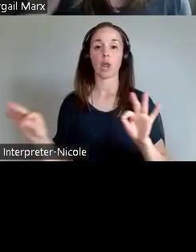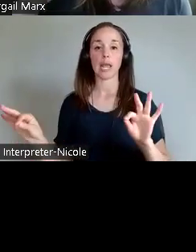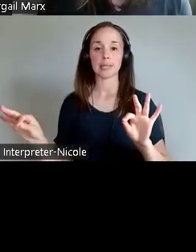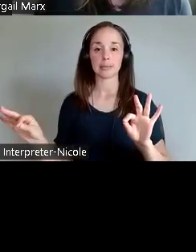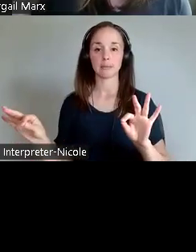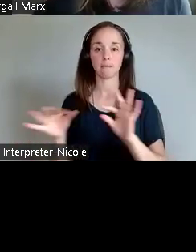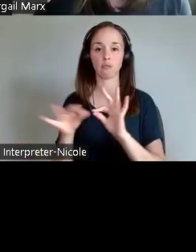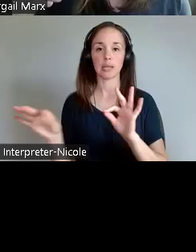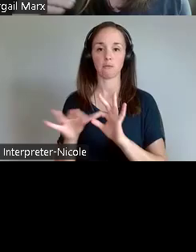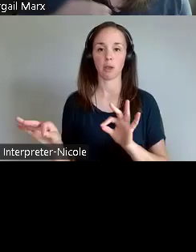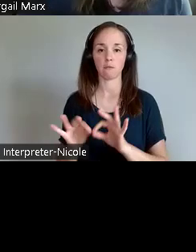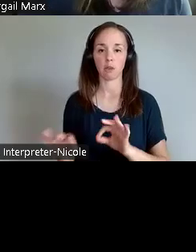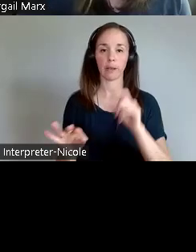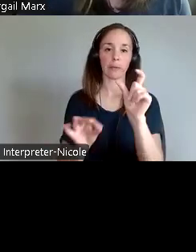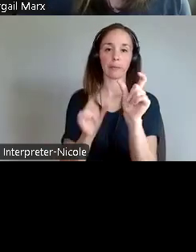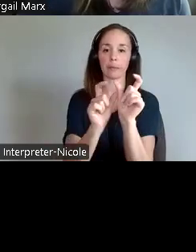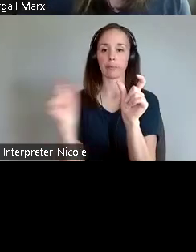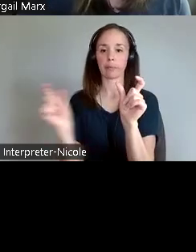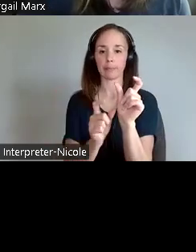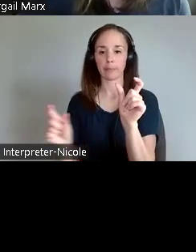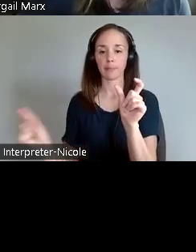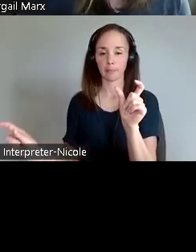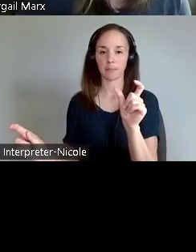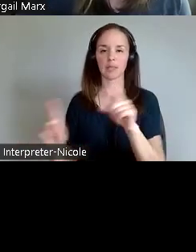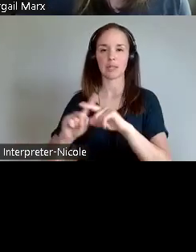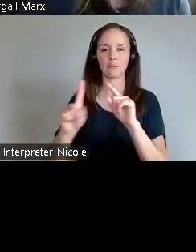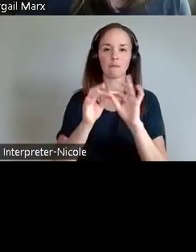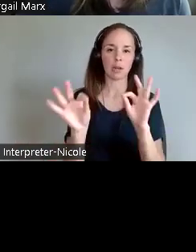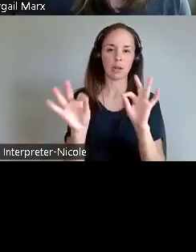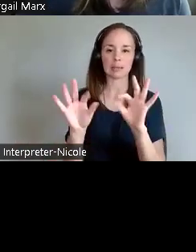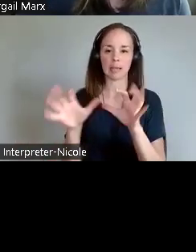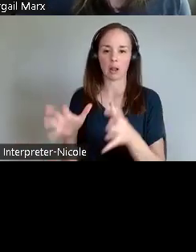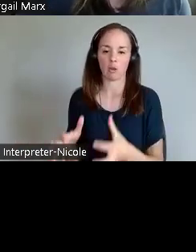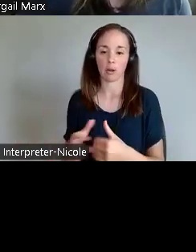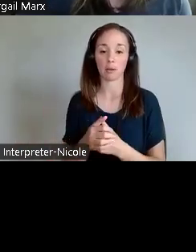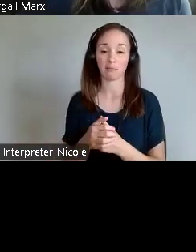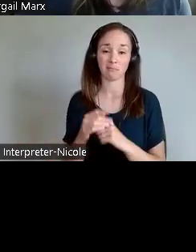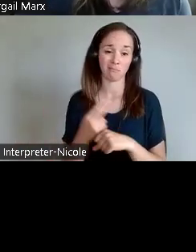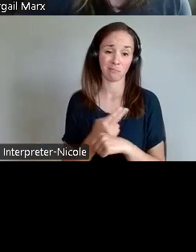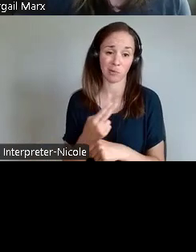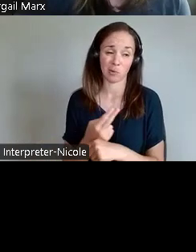each grid has a different phrase or category. And these boards can be used both by pointing